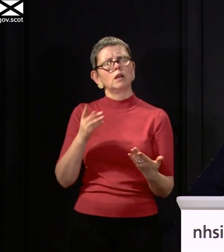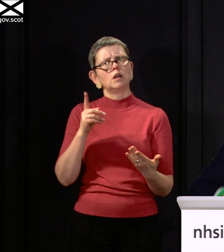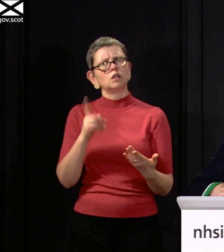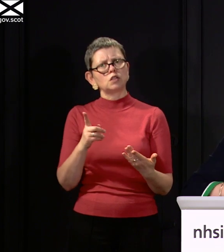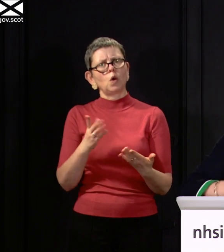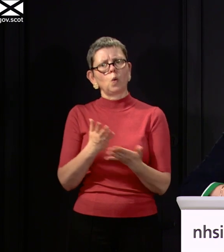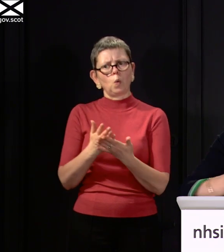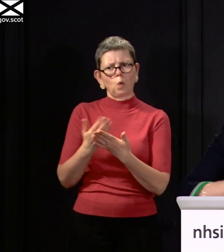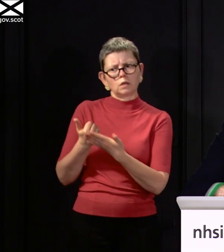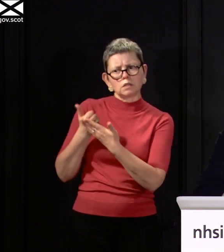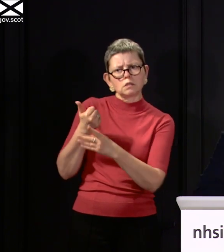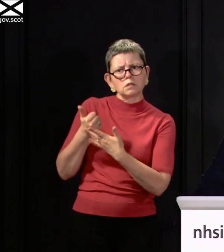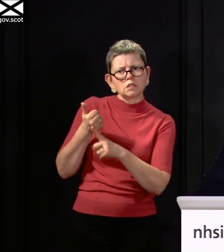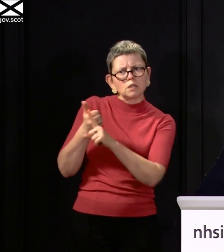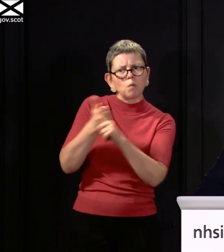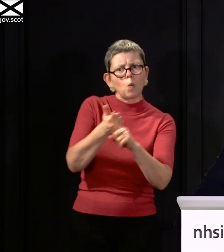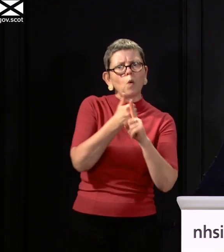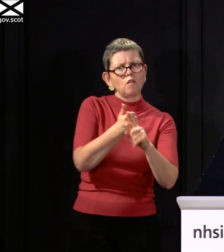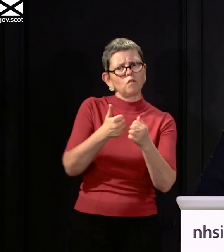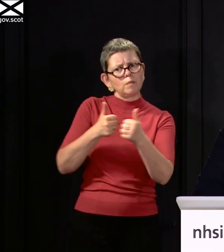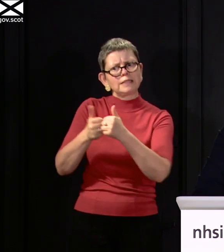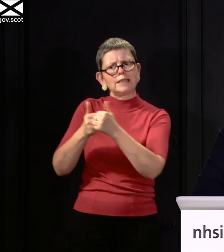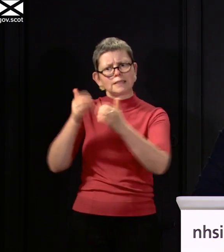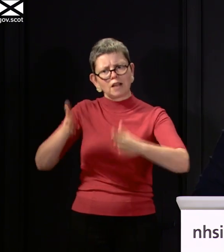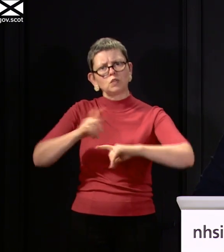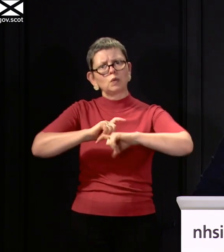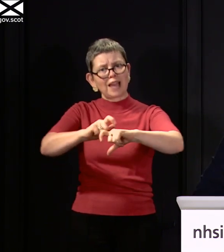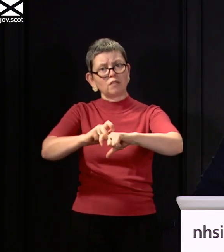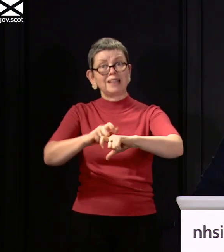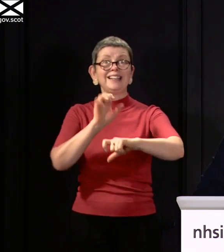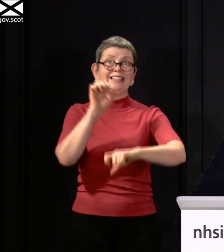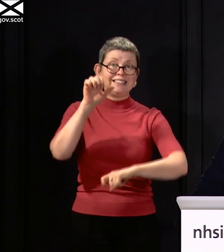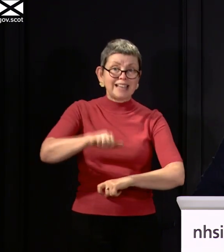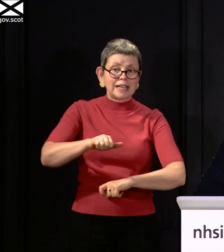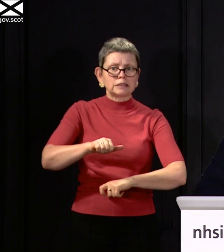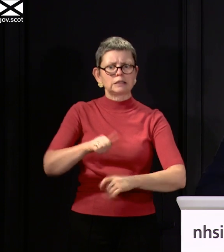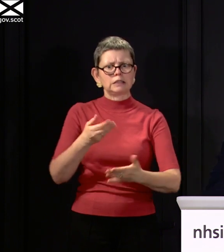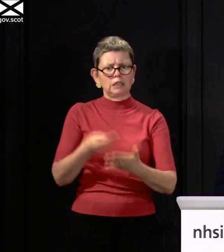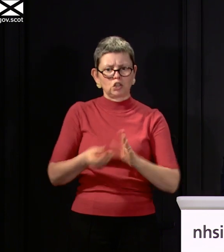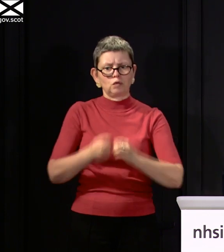and I'd make the point that while yes, that creates economic and fiscal challenges, stopping